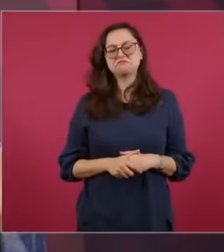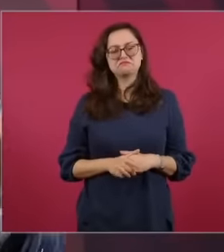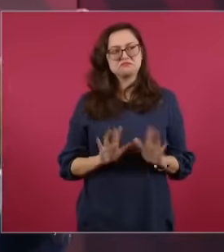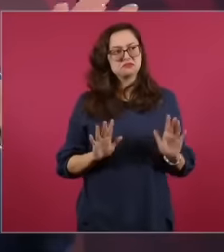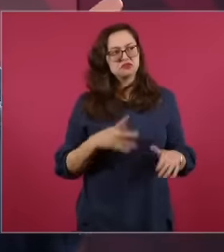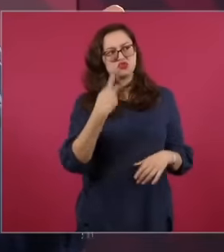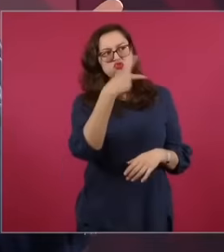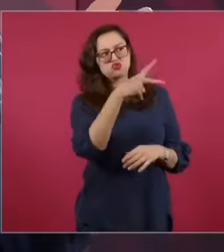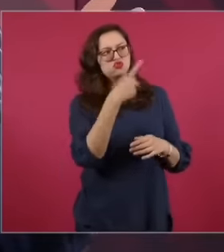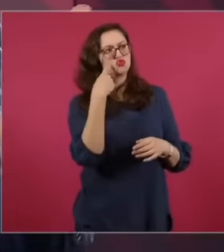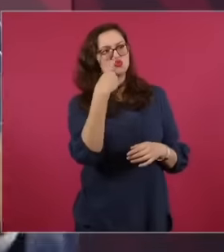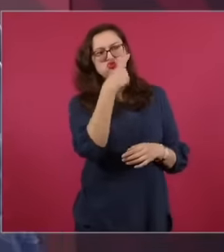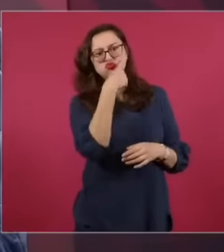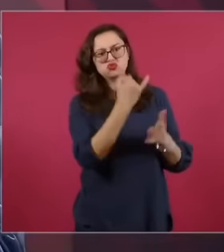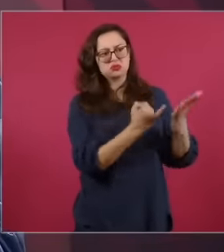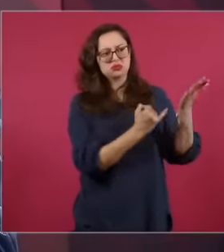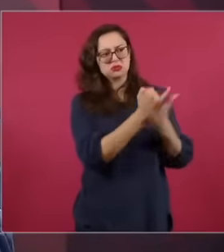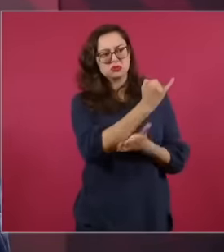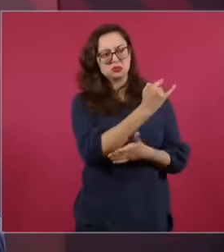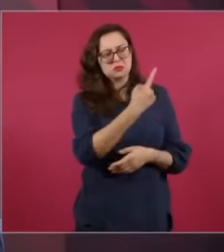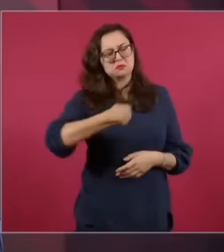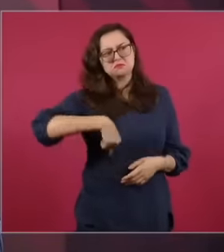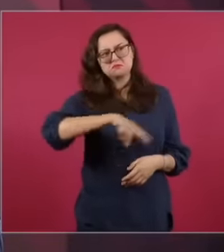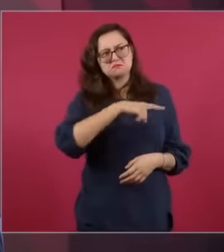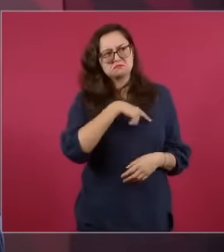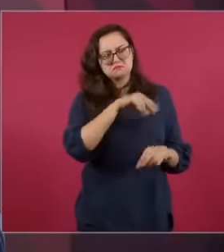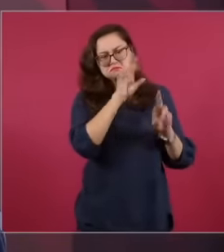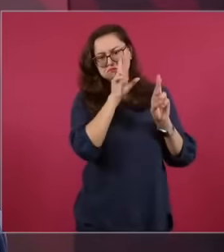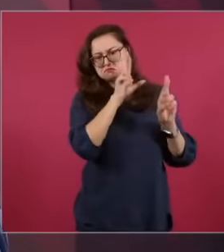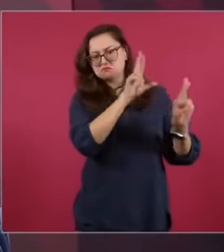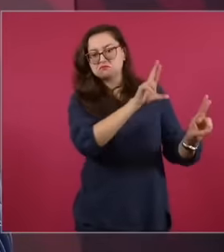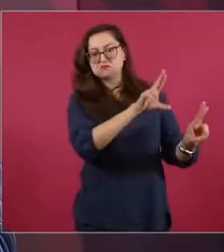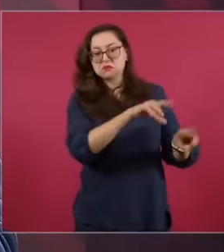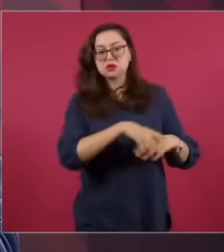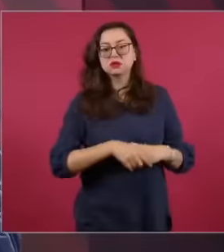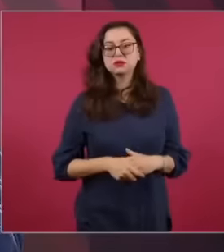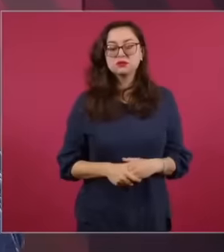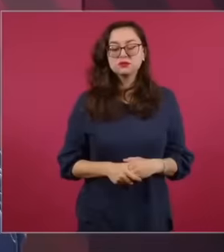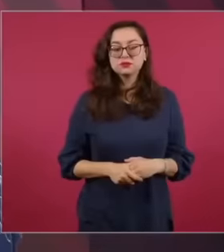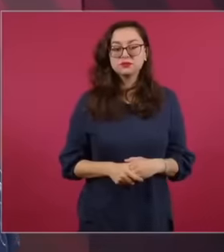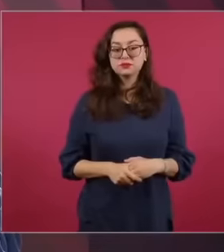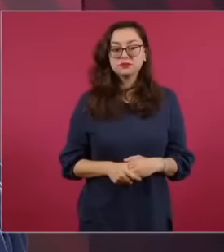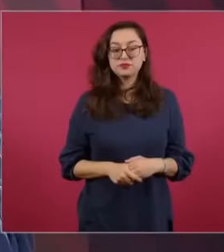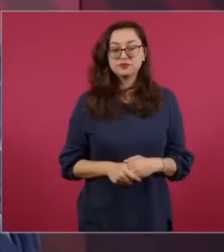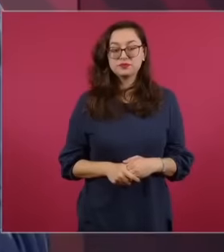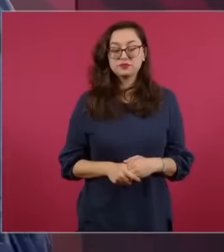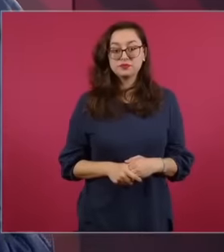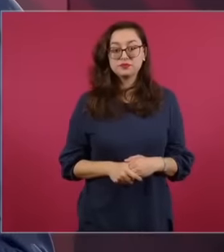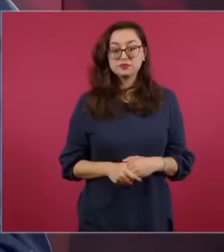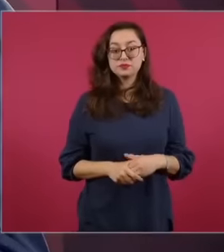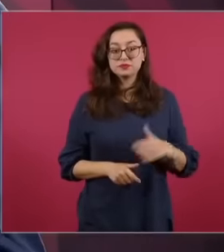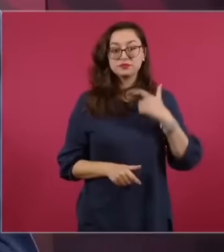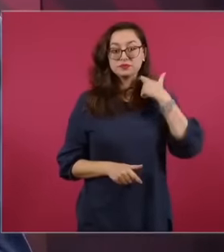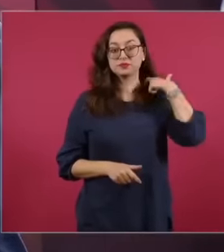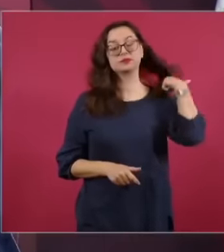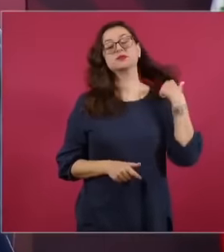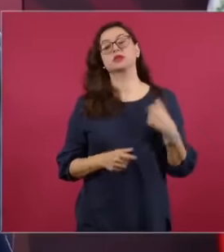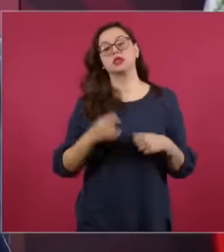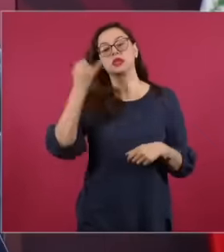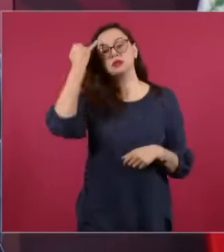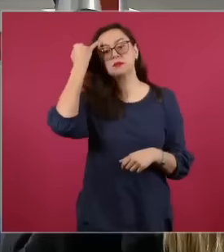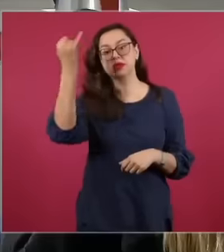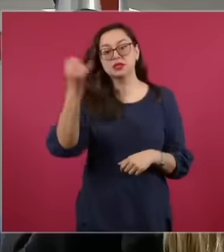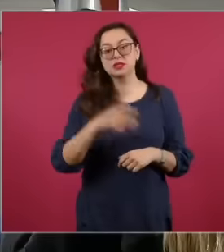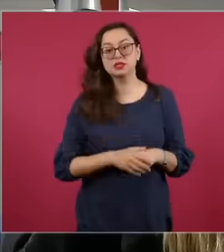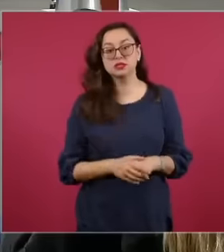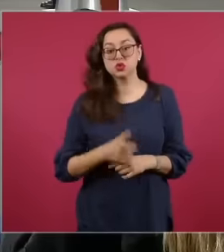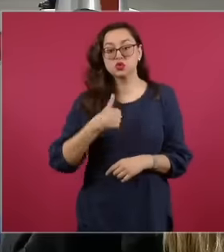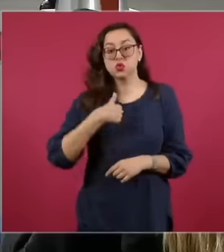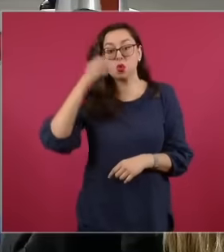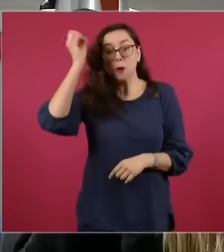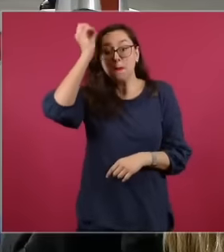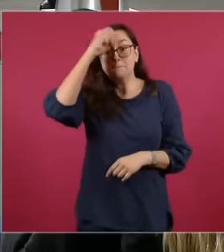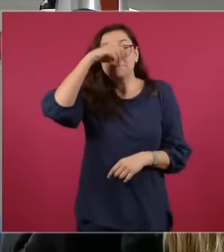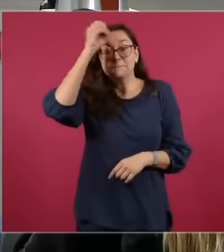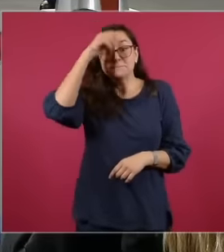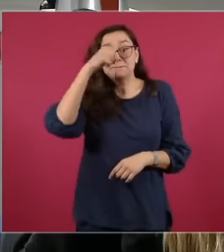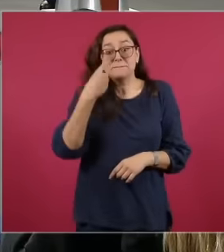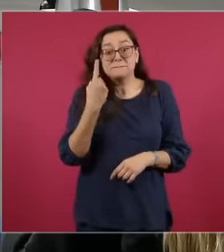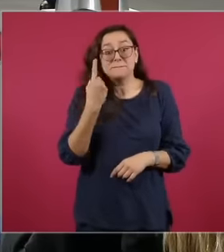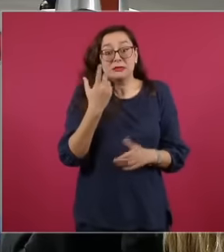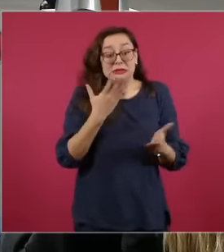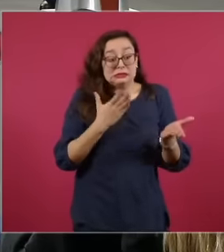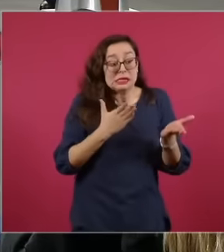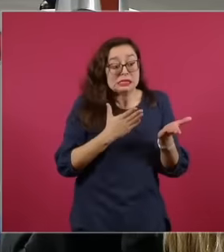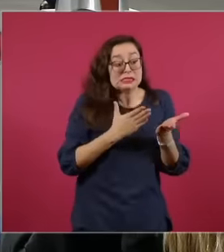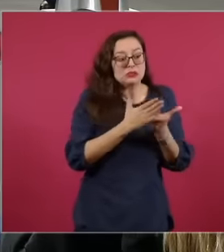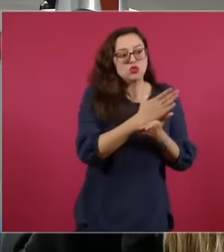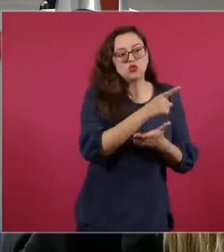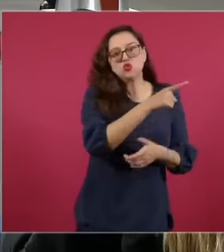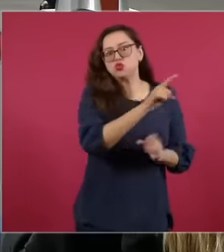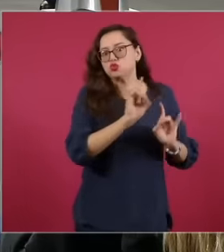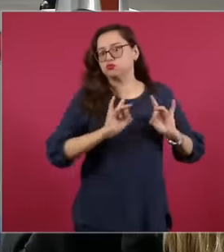every day, there would be information in that sense.